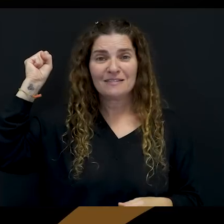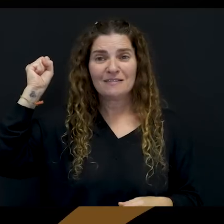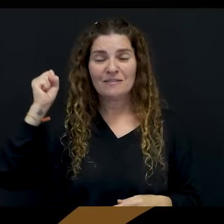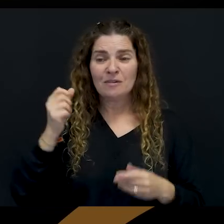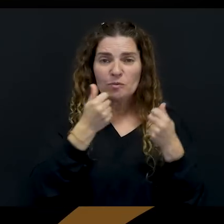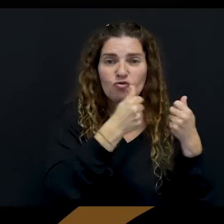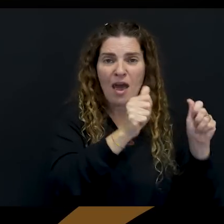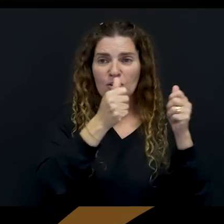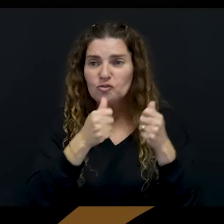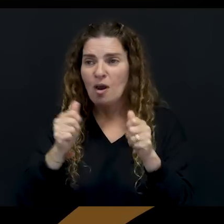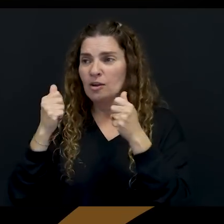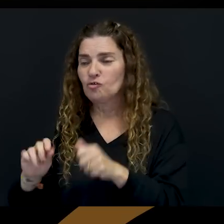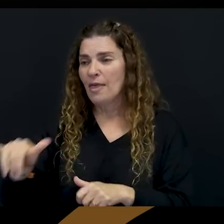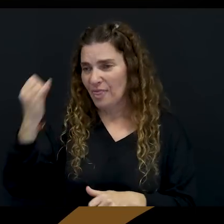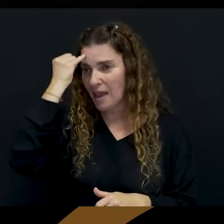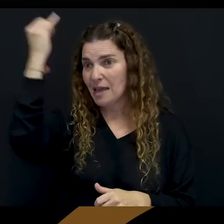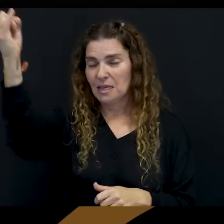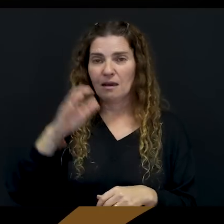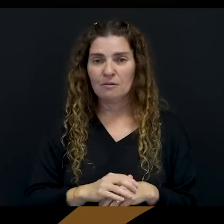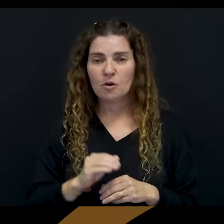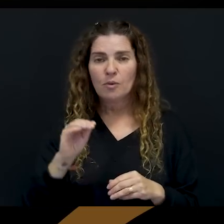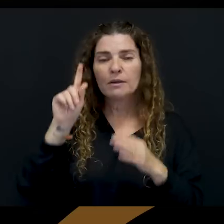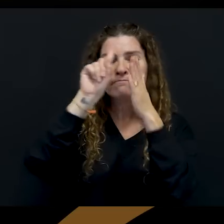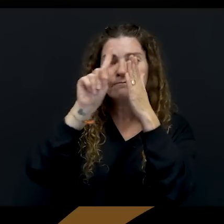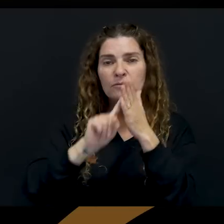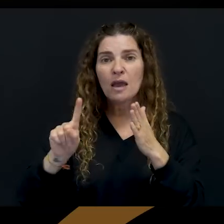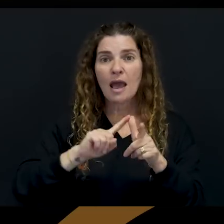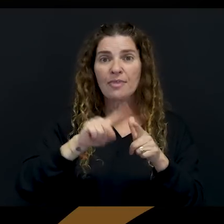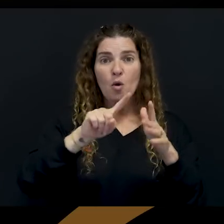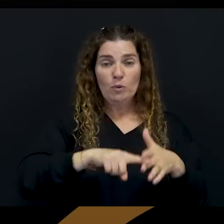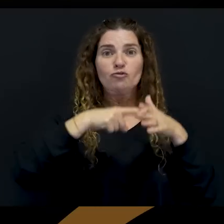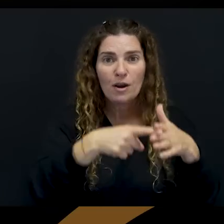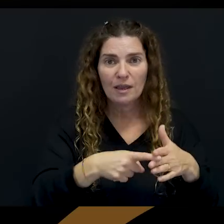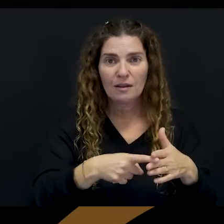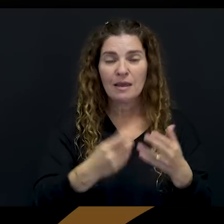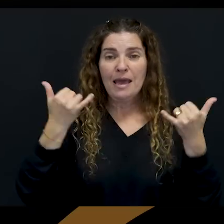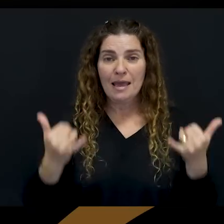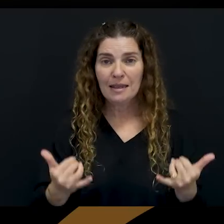We launched. We put this on our brands. I want to share this quick 30 second video with you